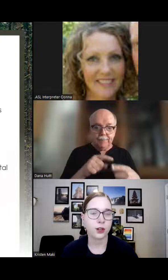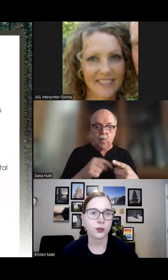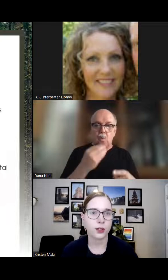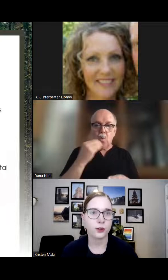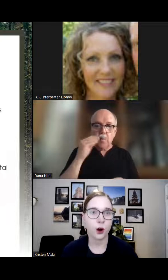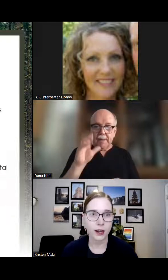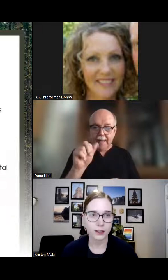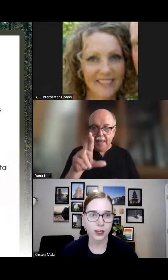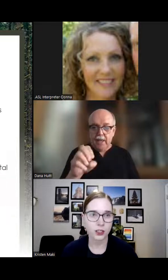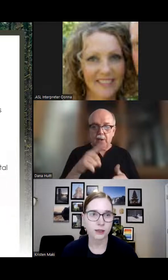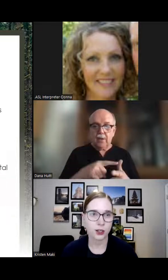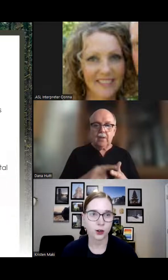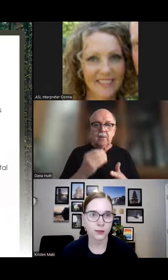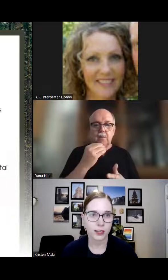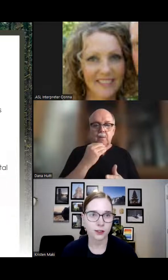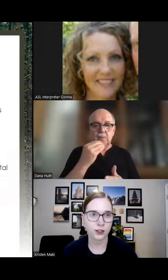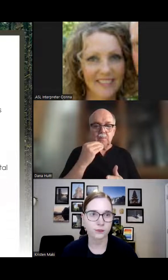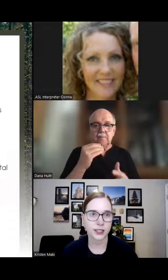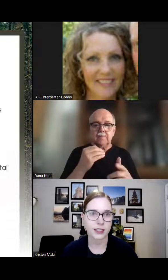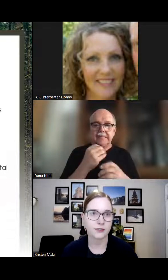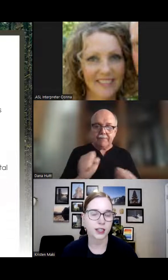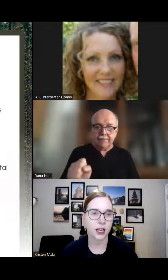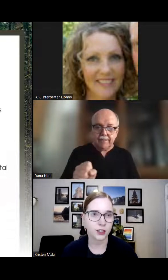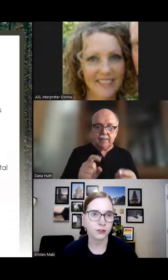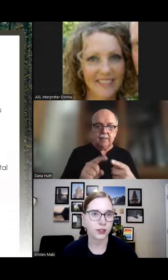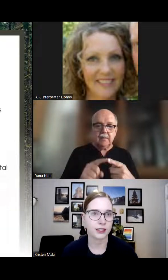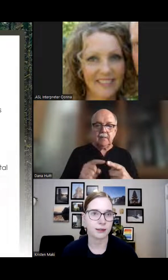opt in and continue to pay into the fund to be able to get WA Cares